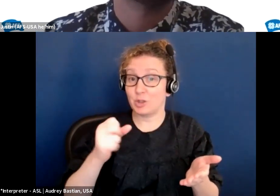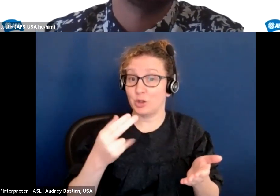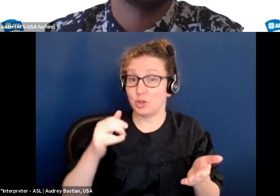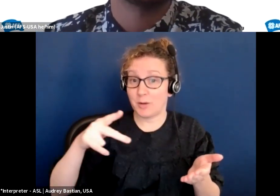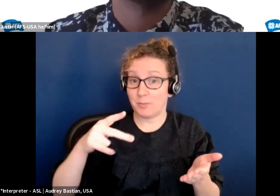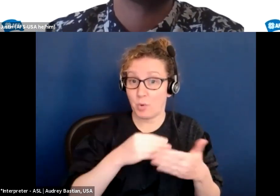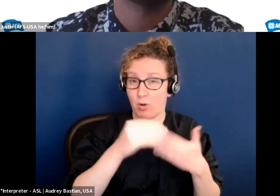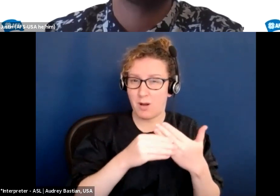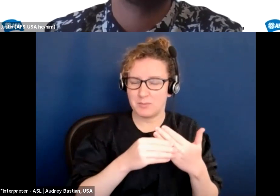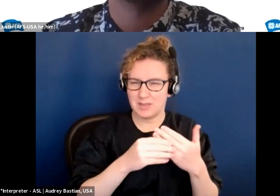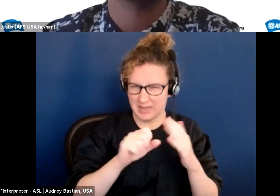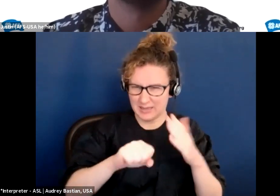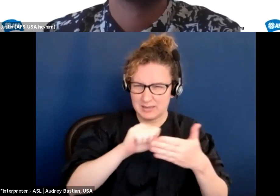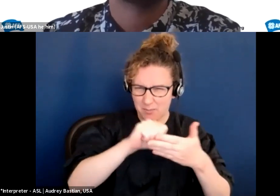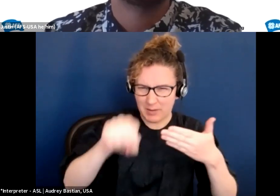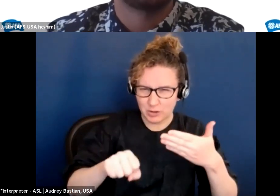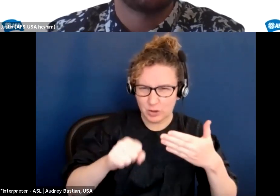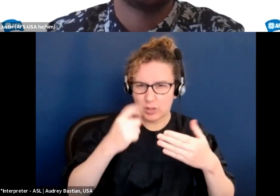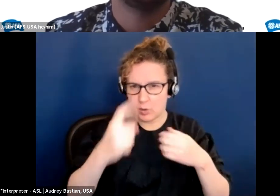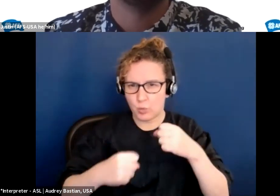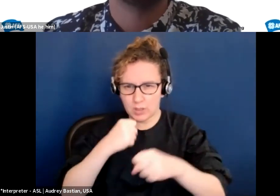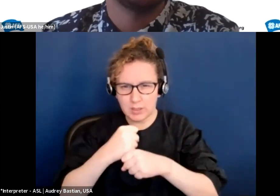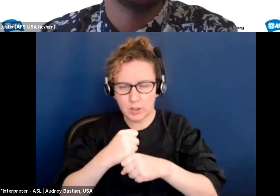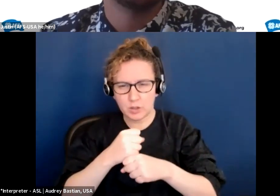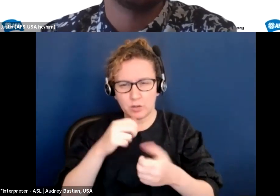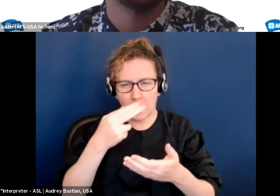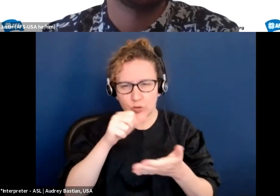high school programs. A student will study abroad amid they will live with the host family